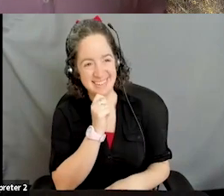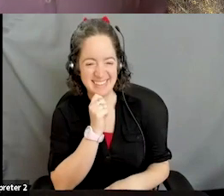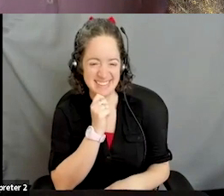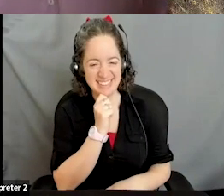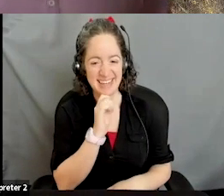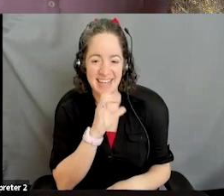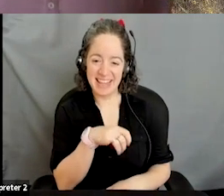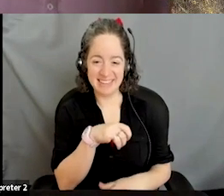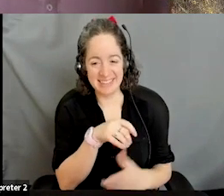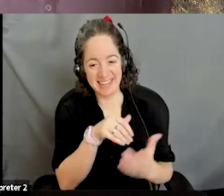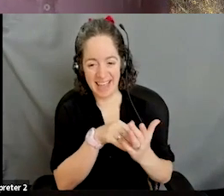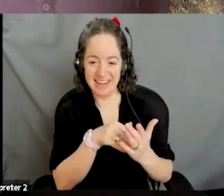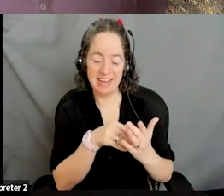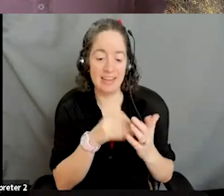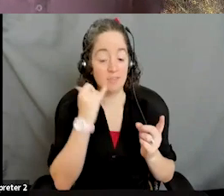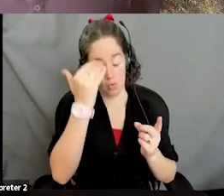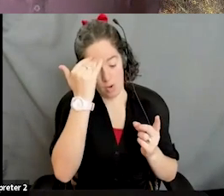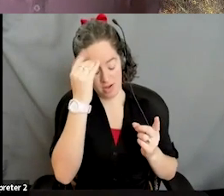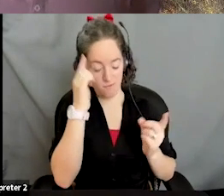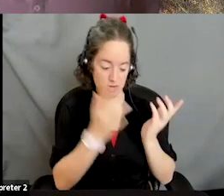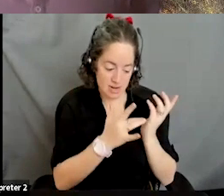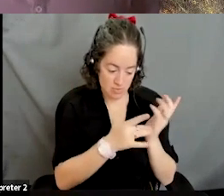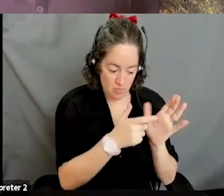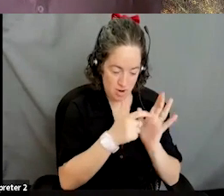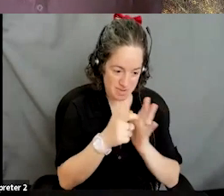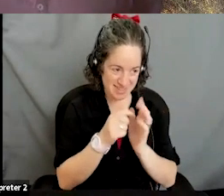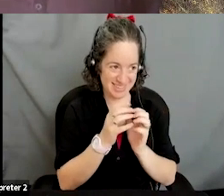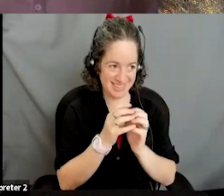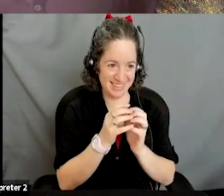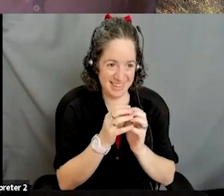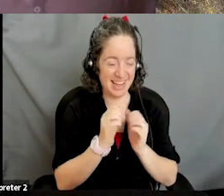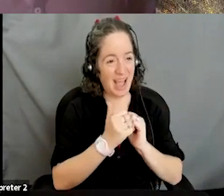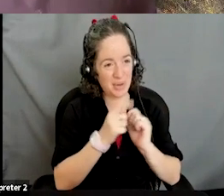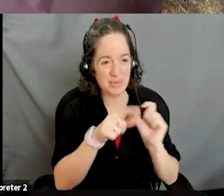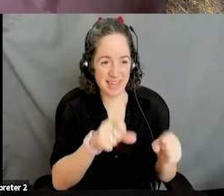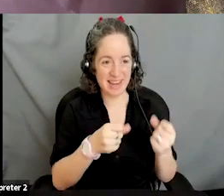How to better advocate through our implementation in the plug-in